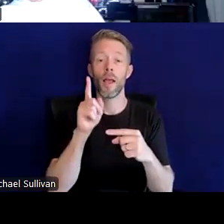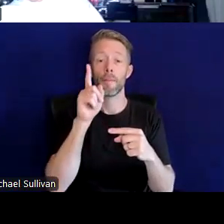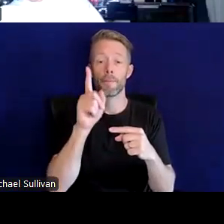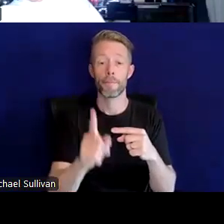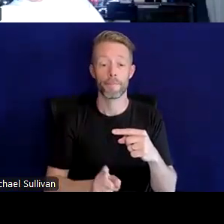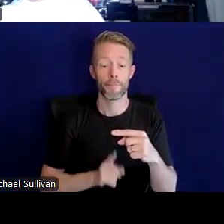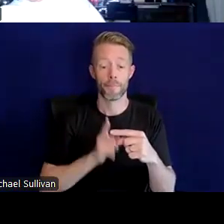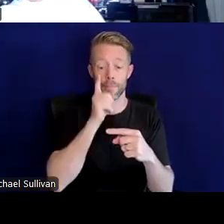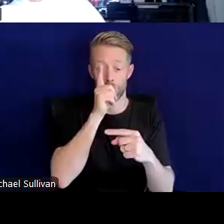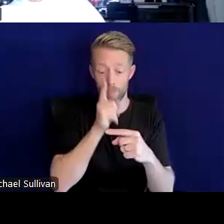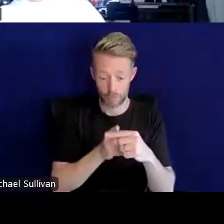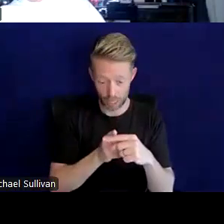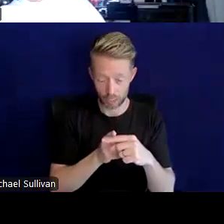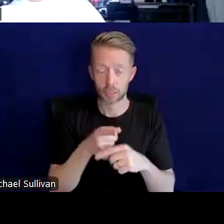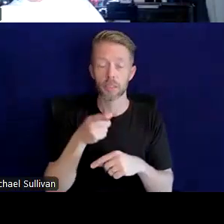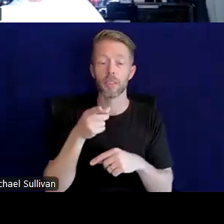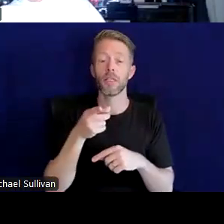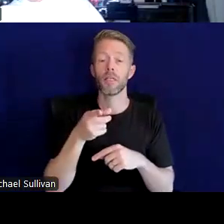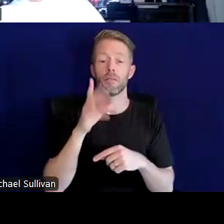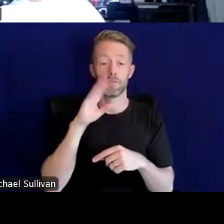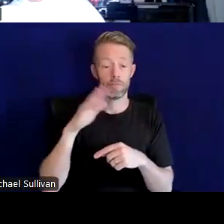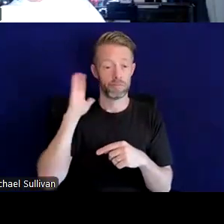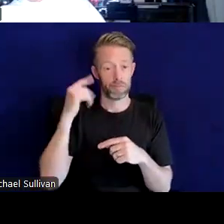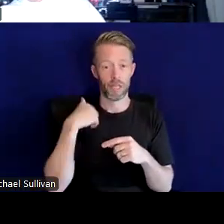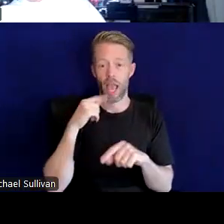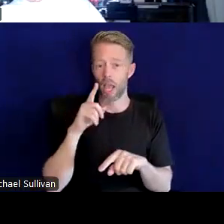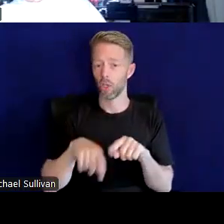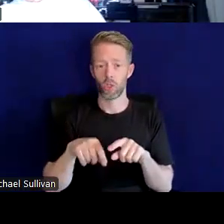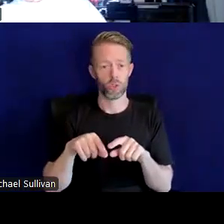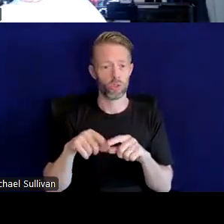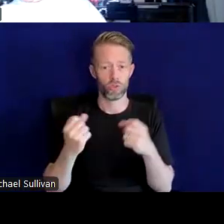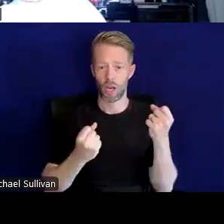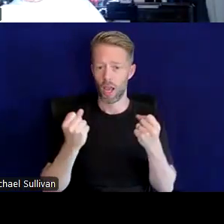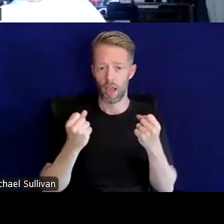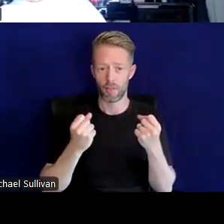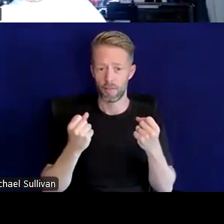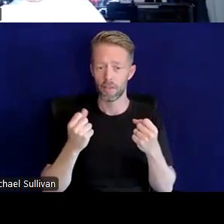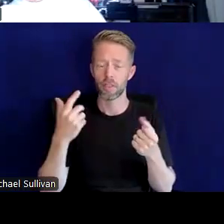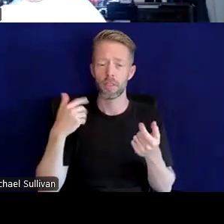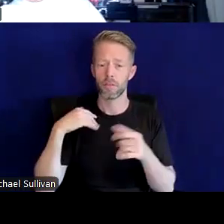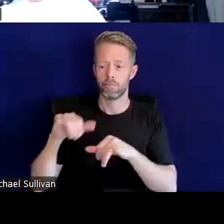importantly is going back to when I could